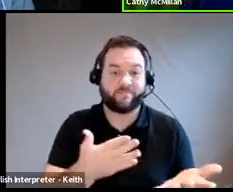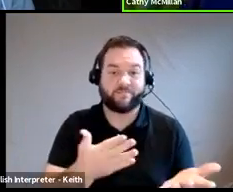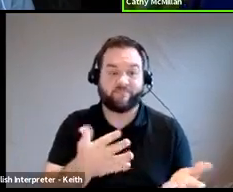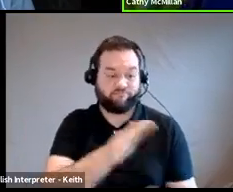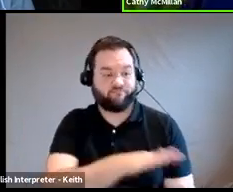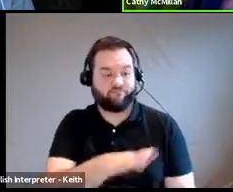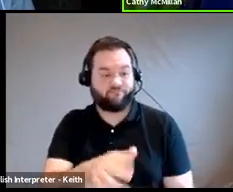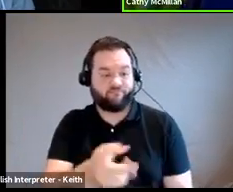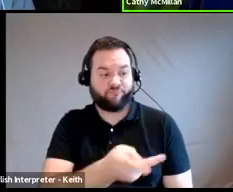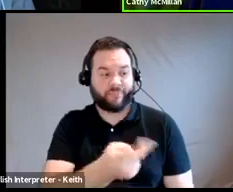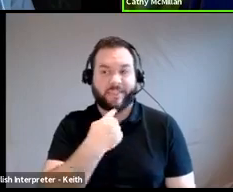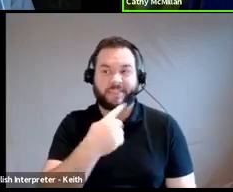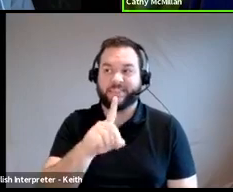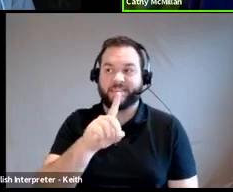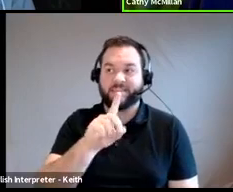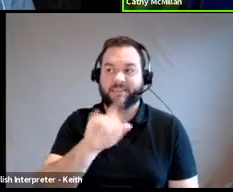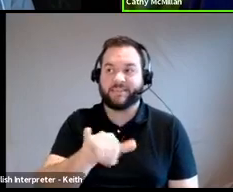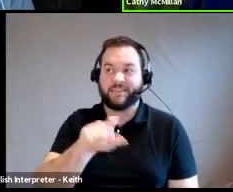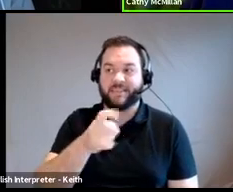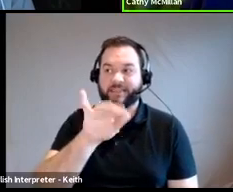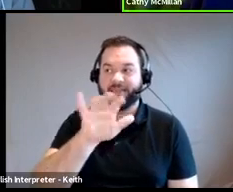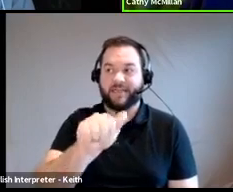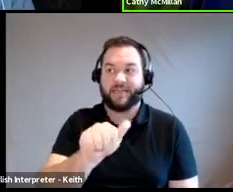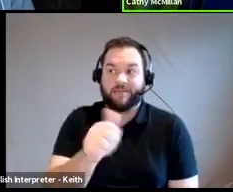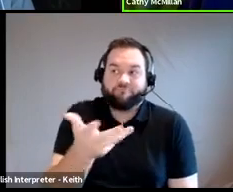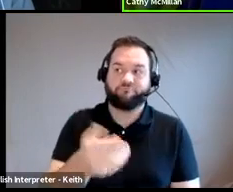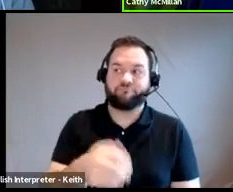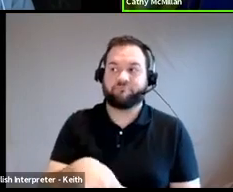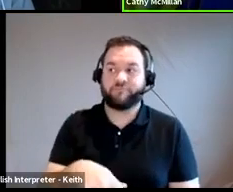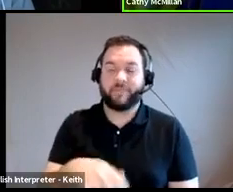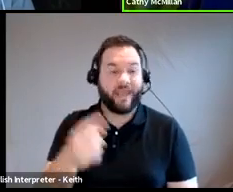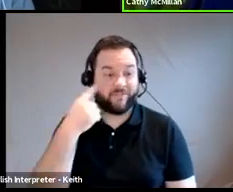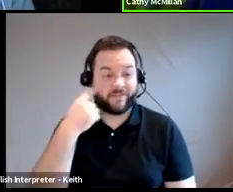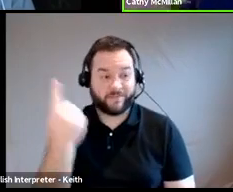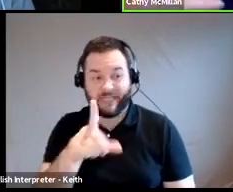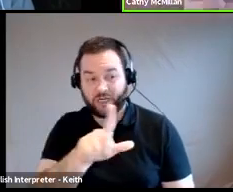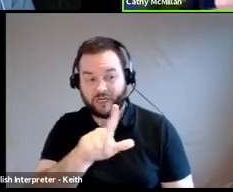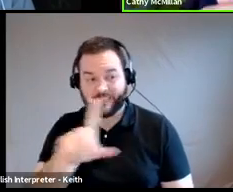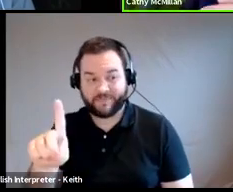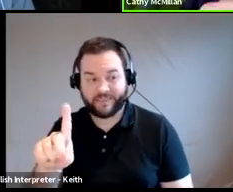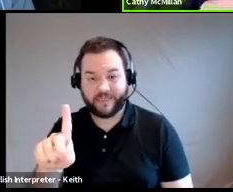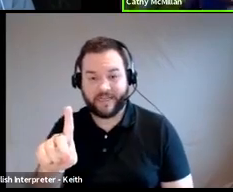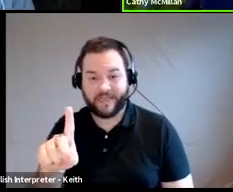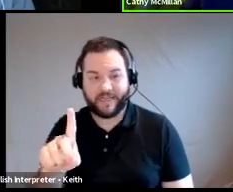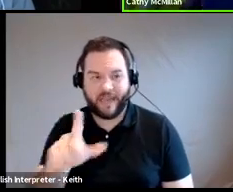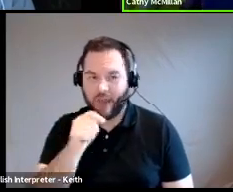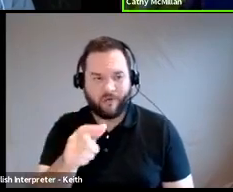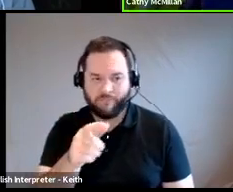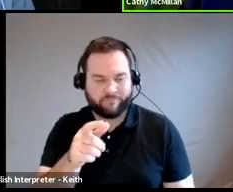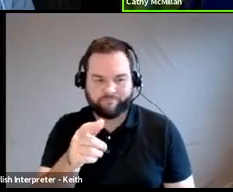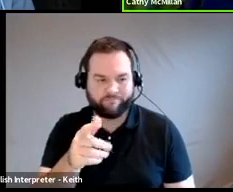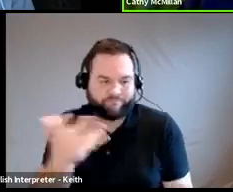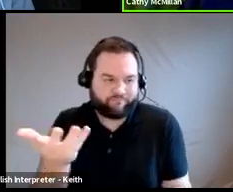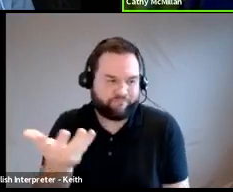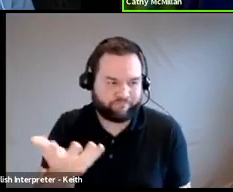heir site gets say site gets say dyslexia. if any If anybody says learning disappear anybody says learning disability. I don't get mad at I don't get mad at them, I just saved